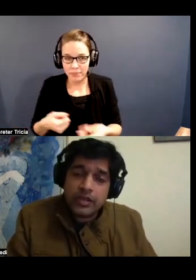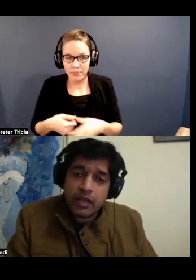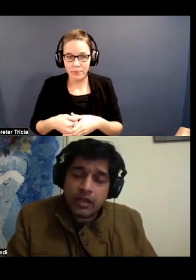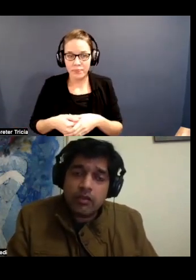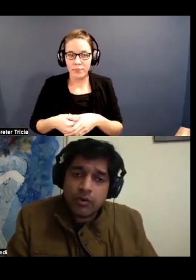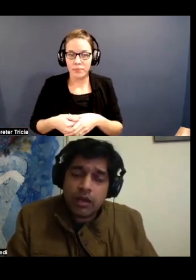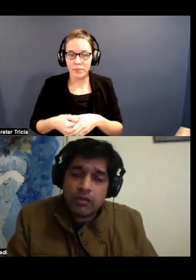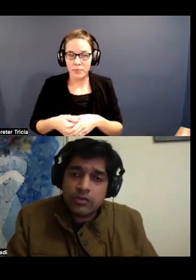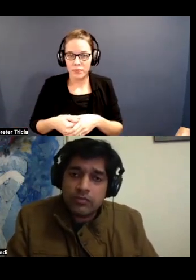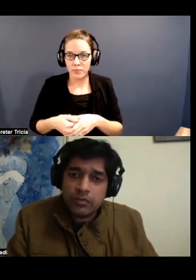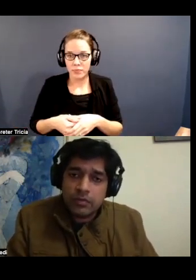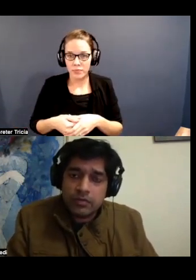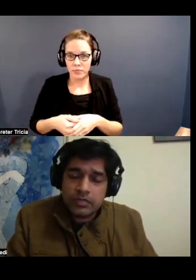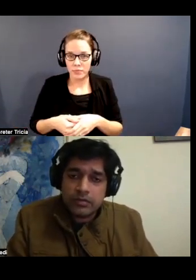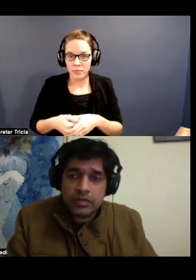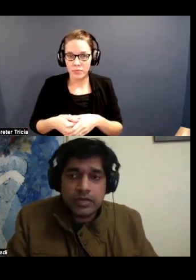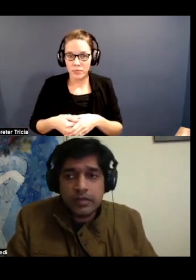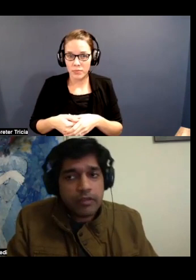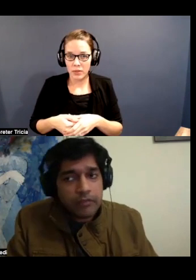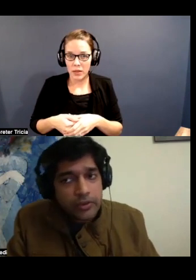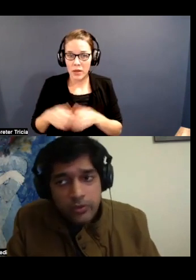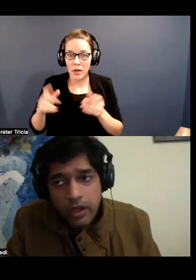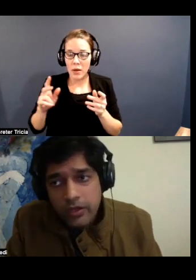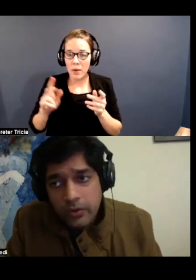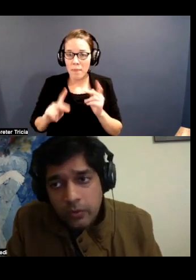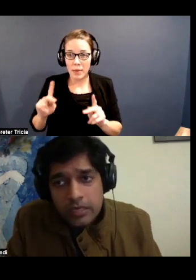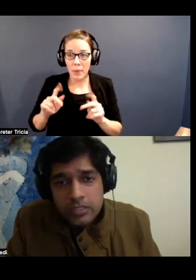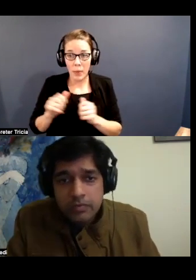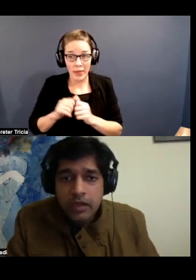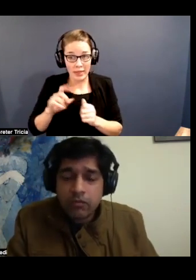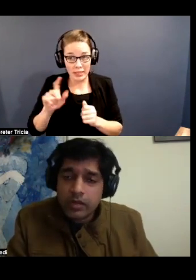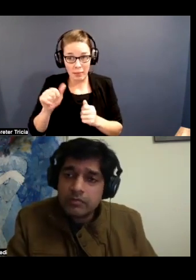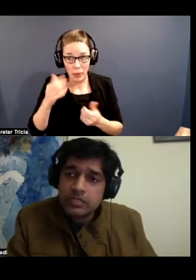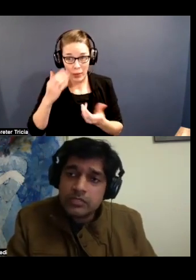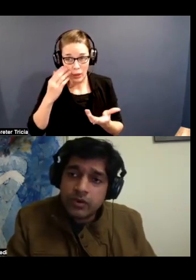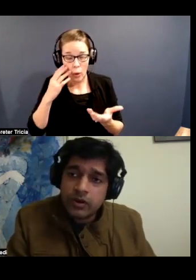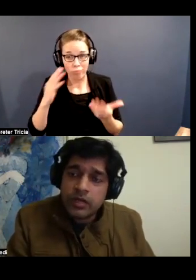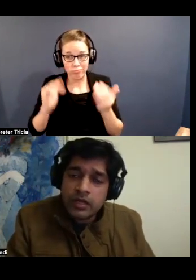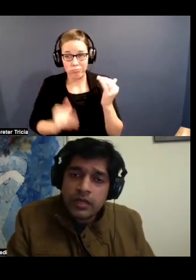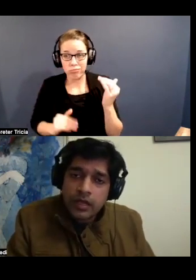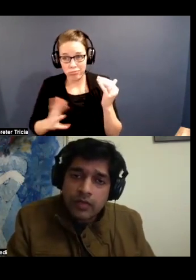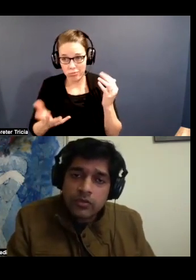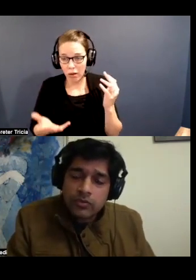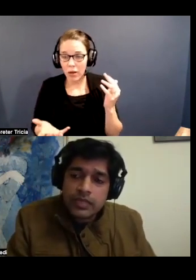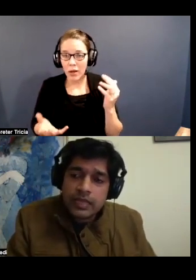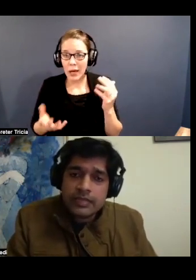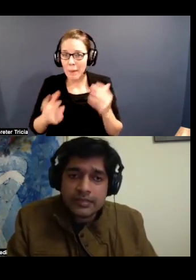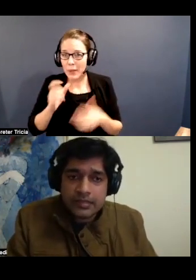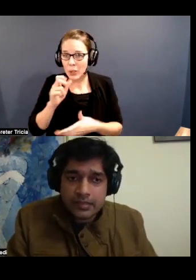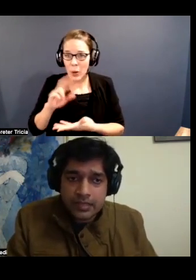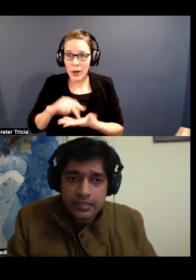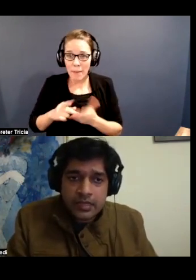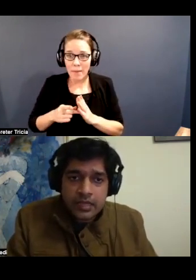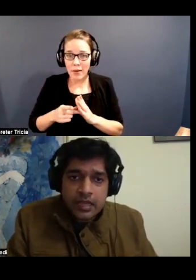and for households with people with disability, but we do not know much about what it means for household with LTSS needs.